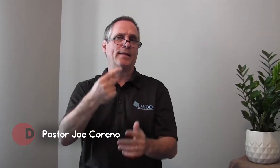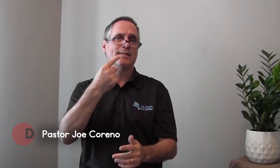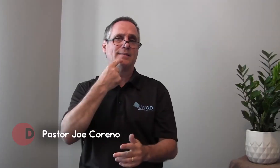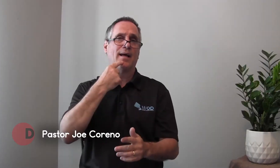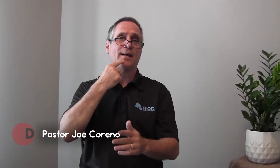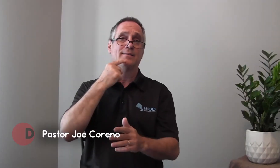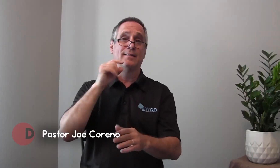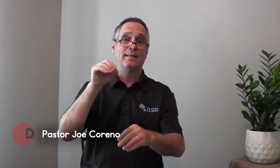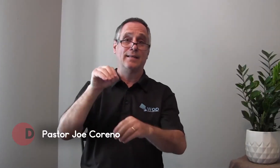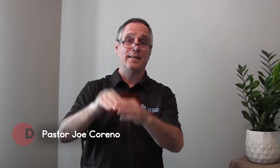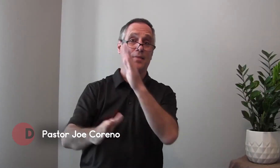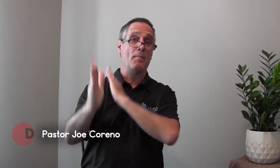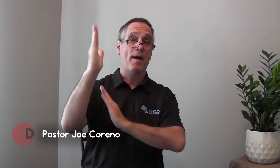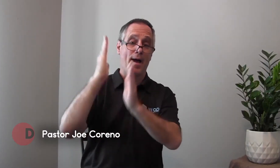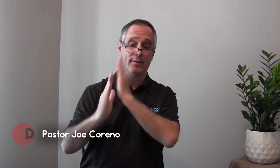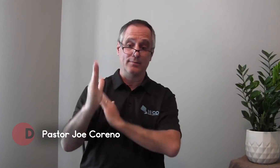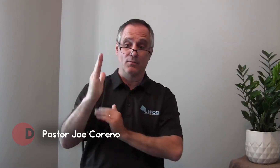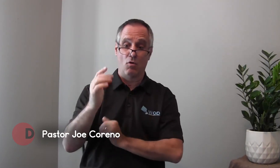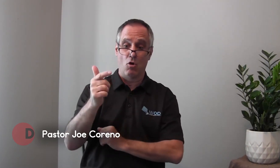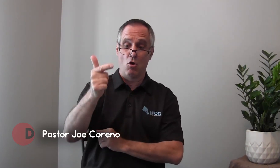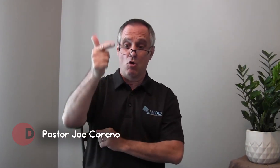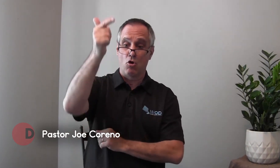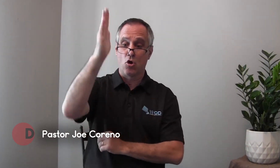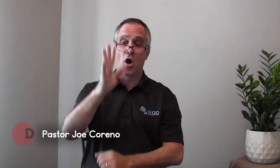[Pastor Joe]: Says in the past,